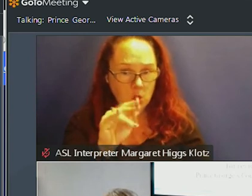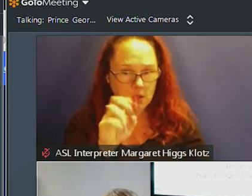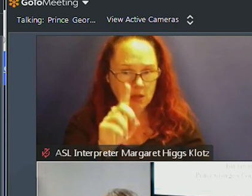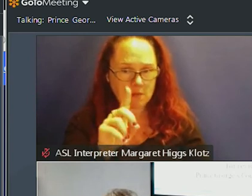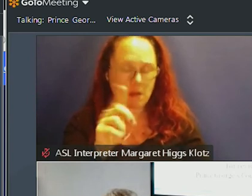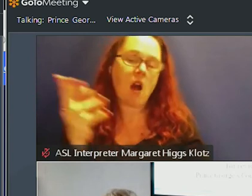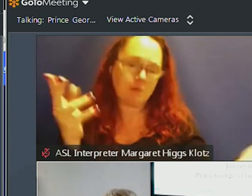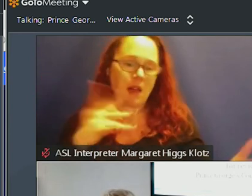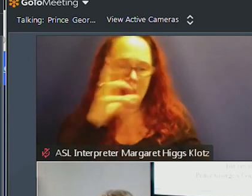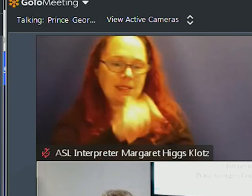To locked away.